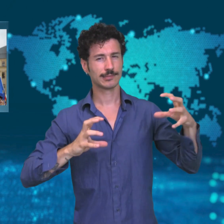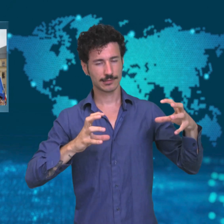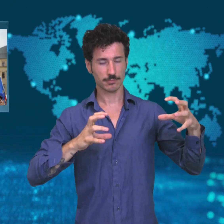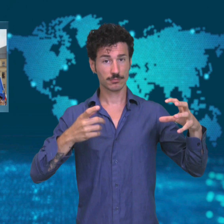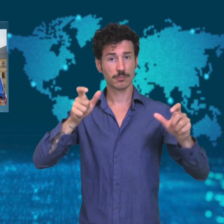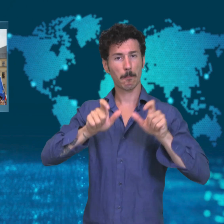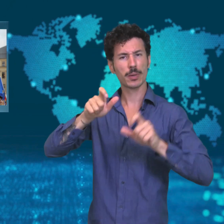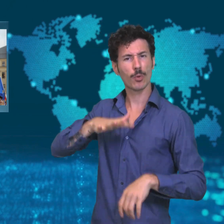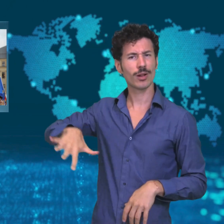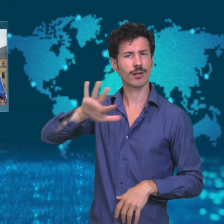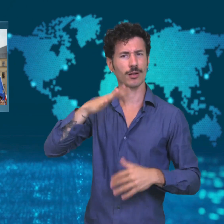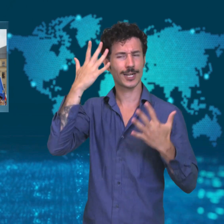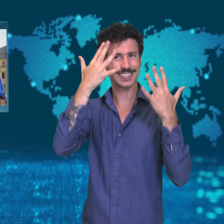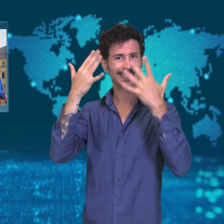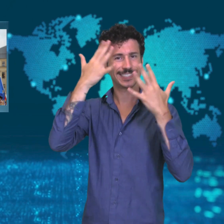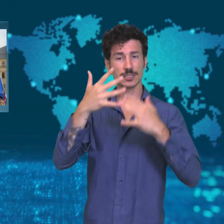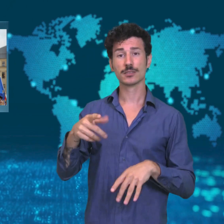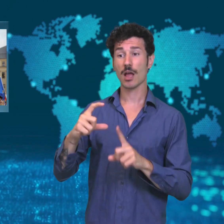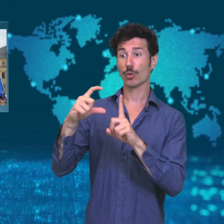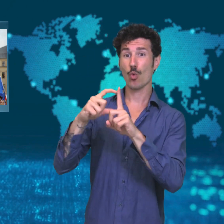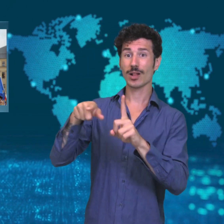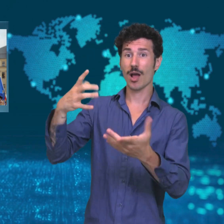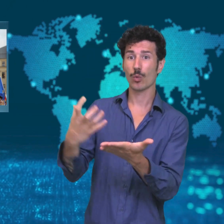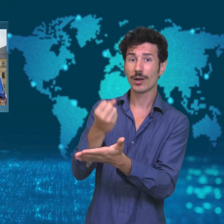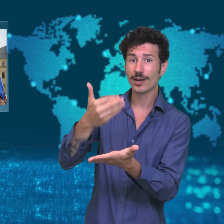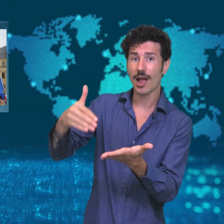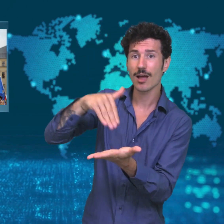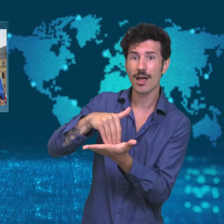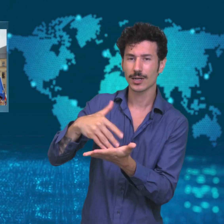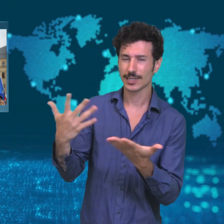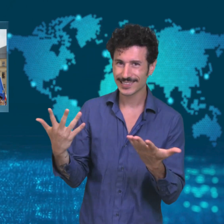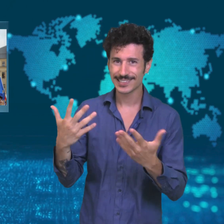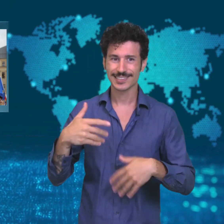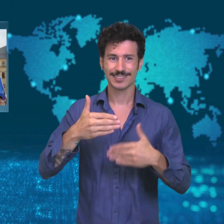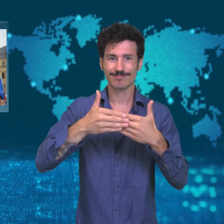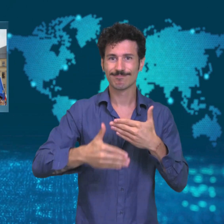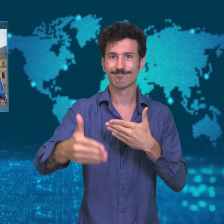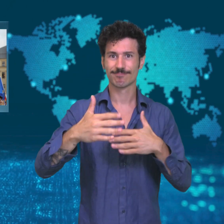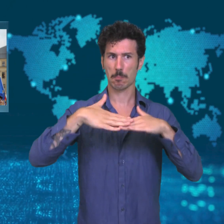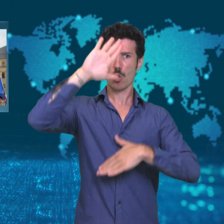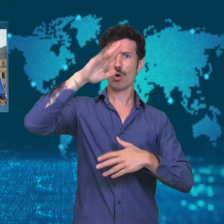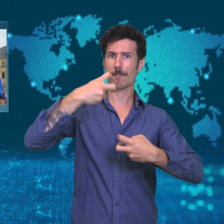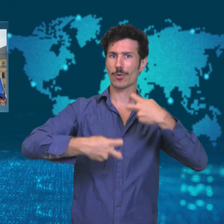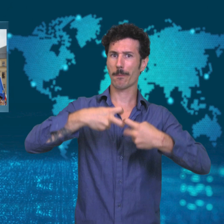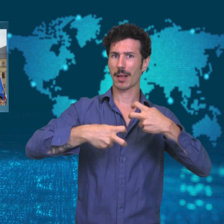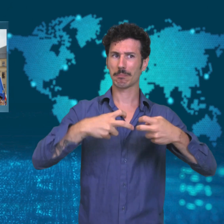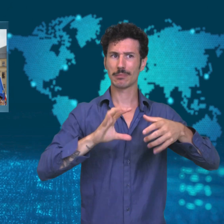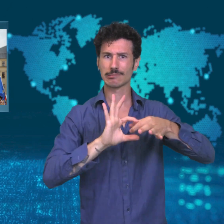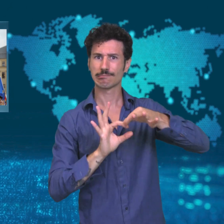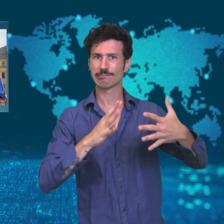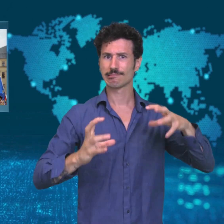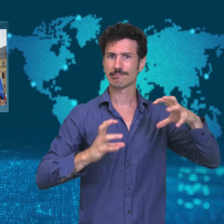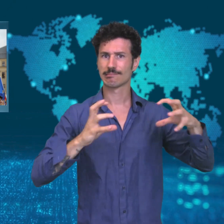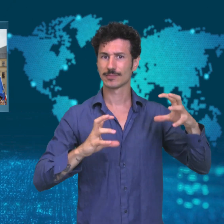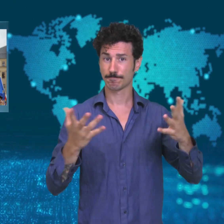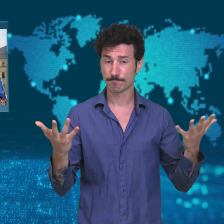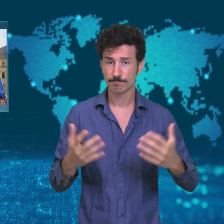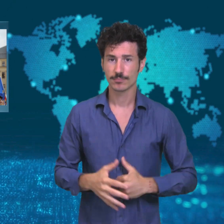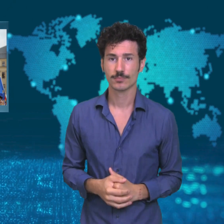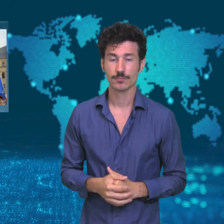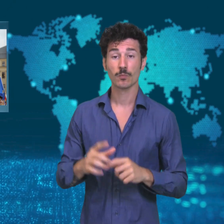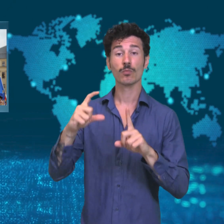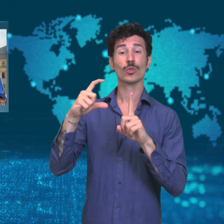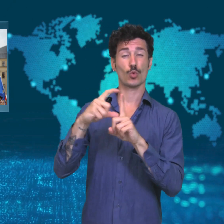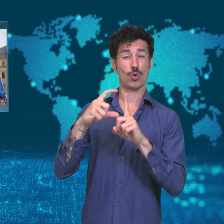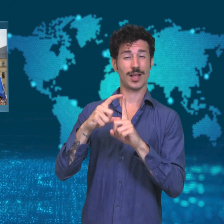and many are concerned that Duda’s re-election may worsen relations.